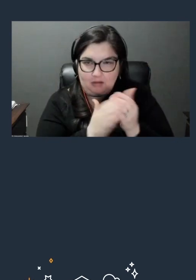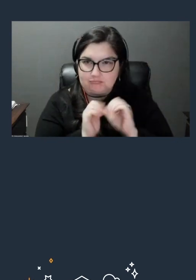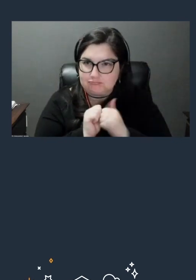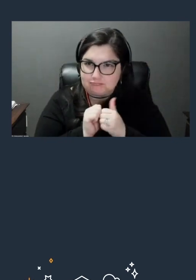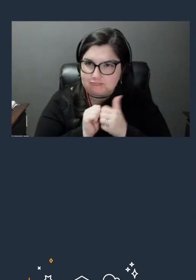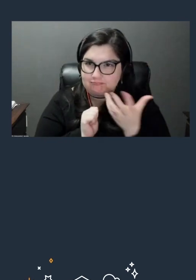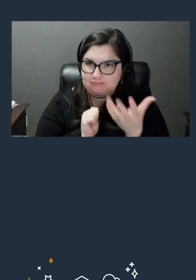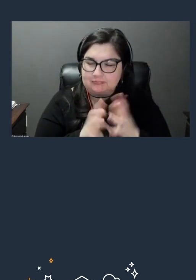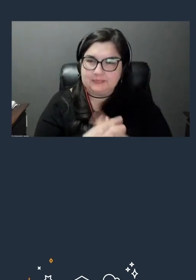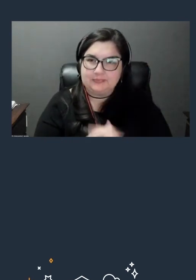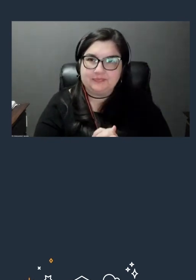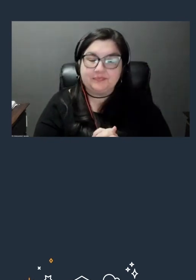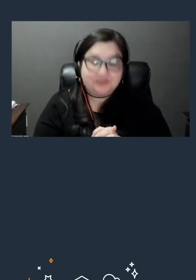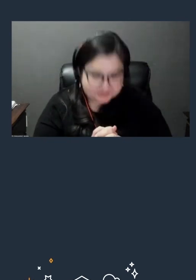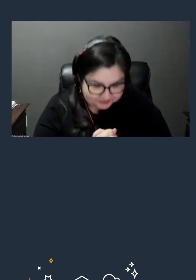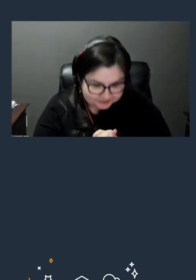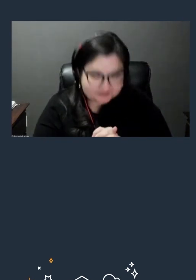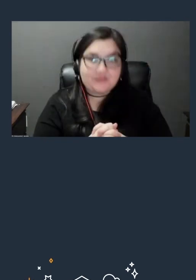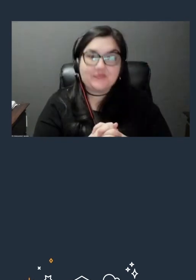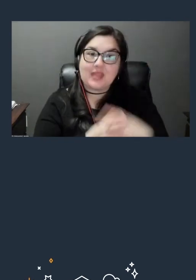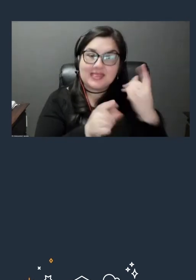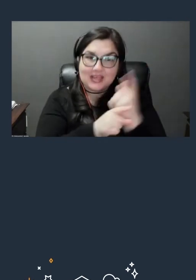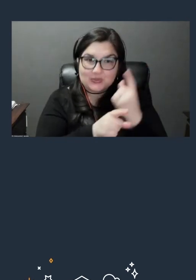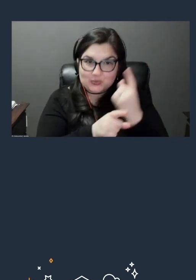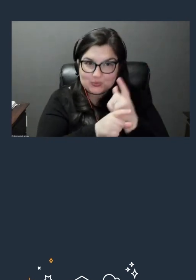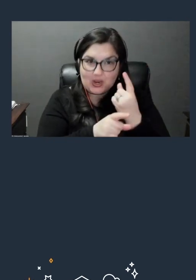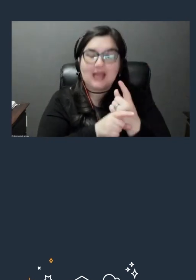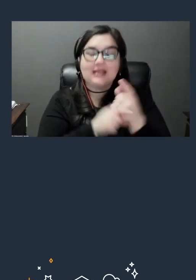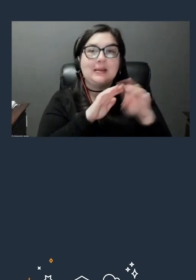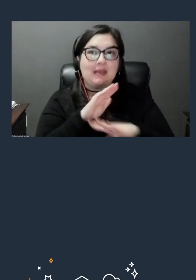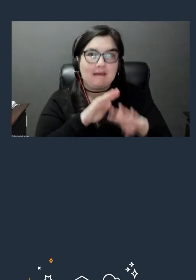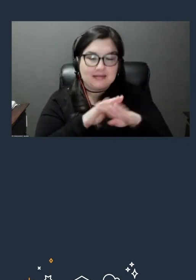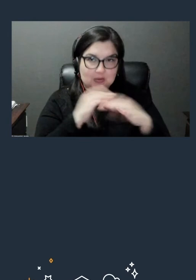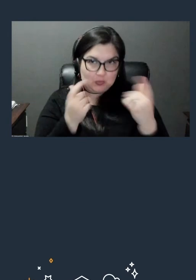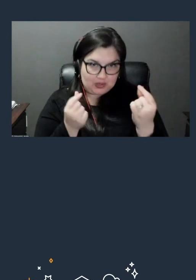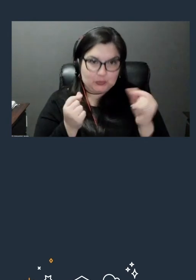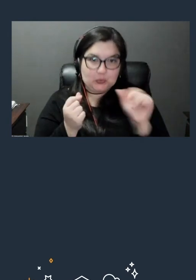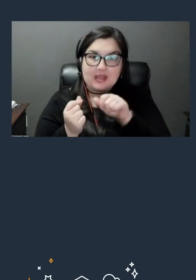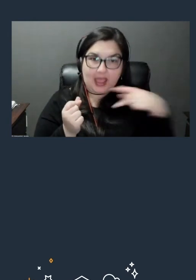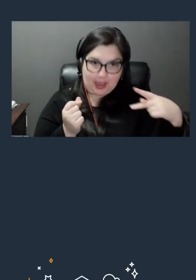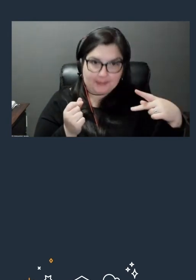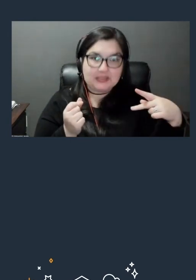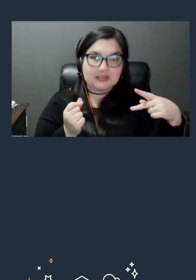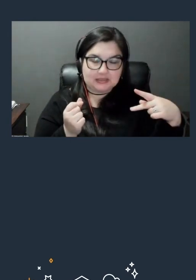Yeah, that's right. So basically, the application is talking to the thing called access points